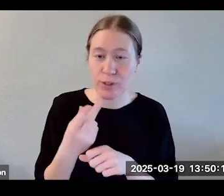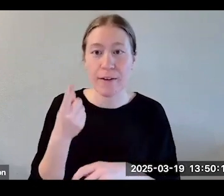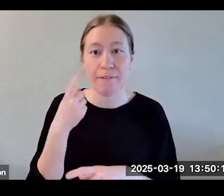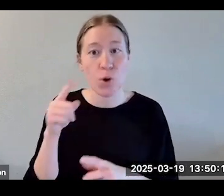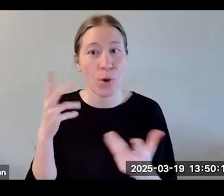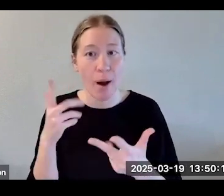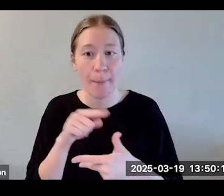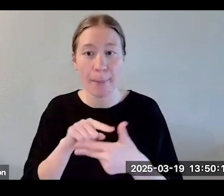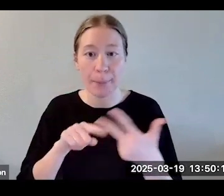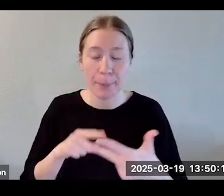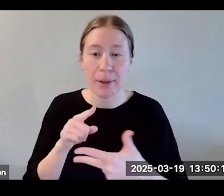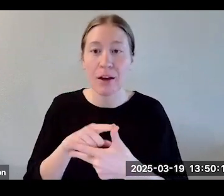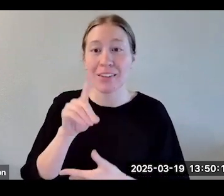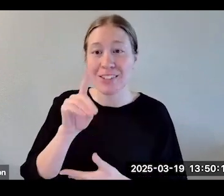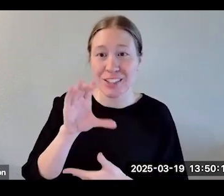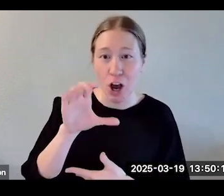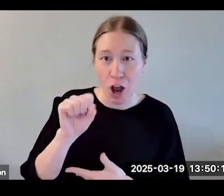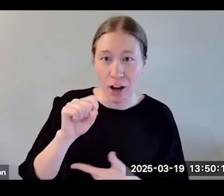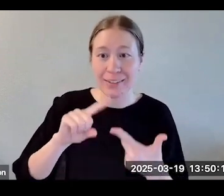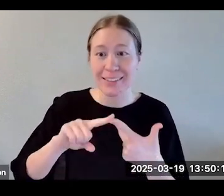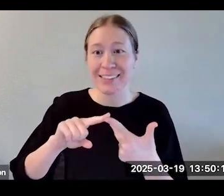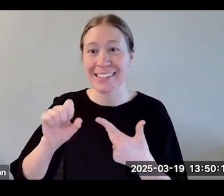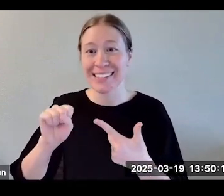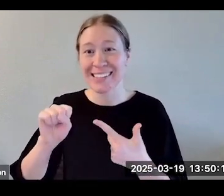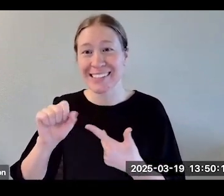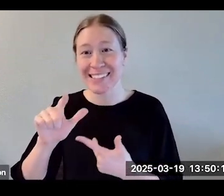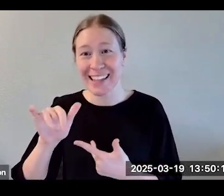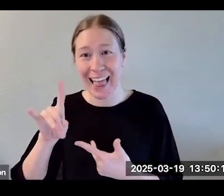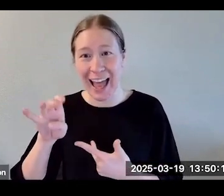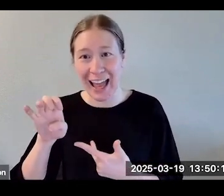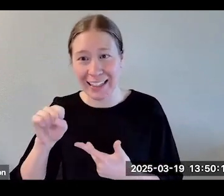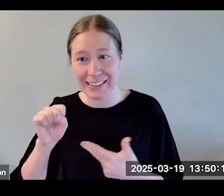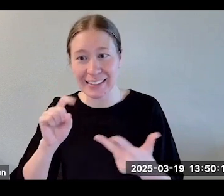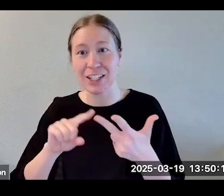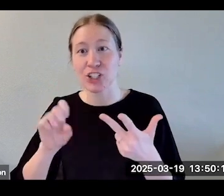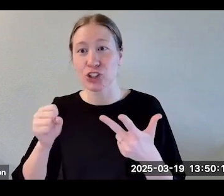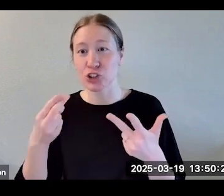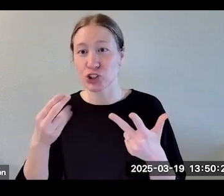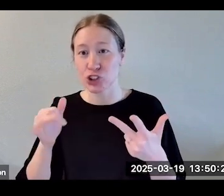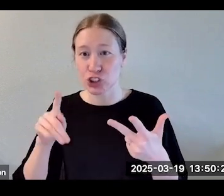and even Slides and Sheets, what you can do is download these various different extensions